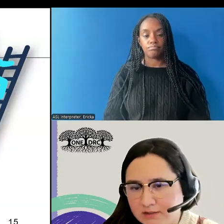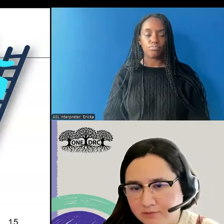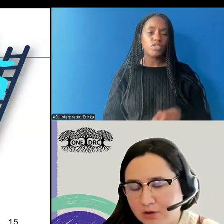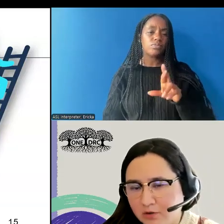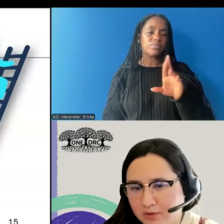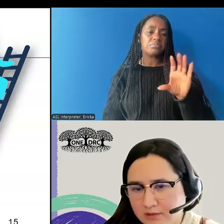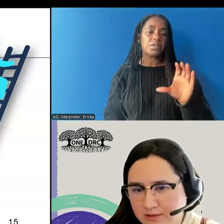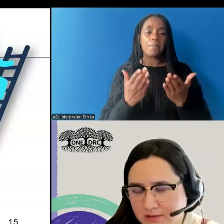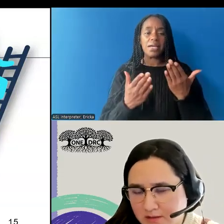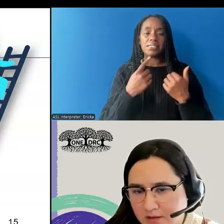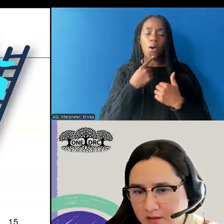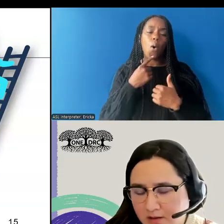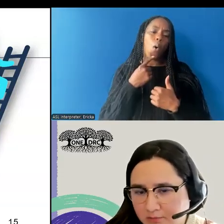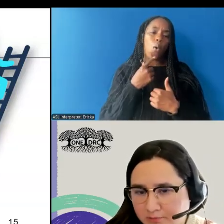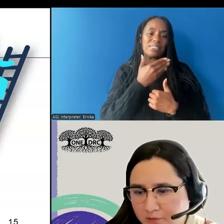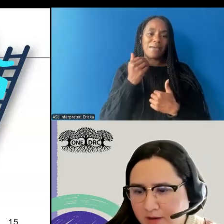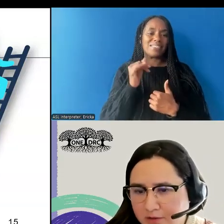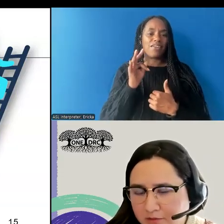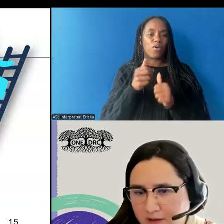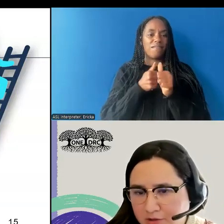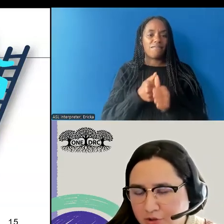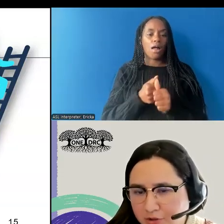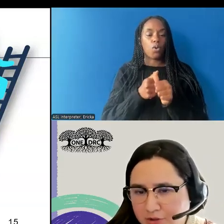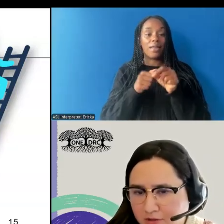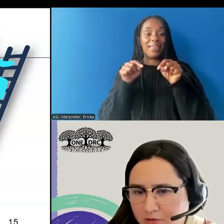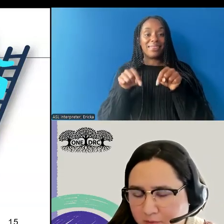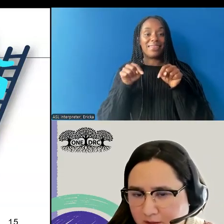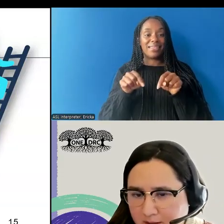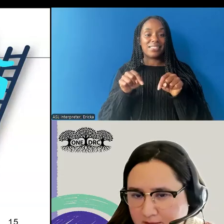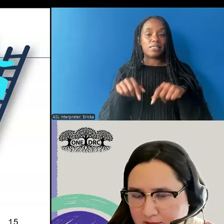if we go with this, provider that is charging a little bit less,